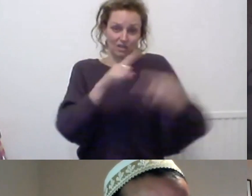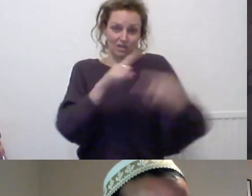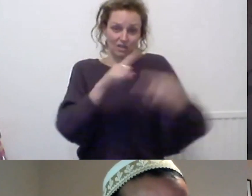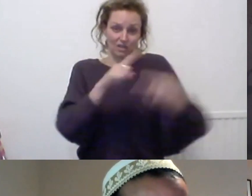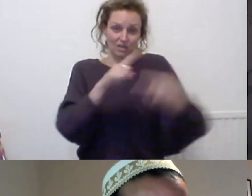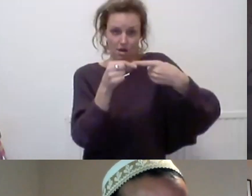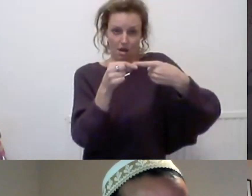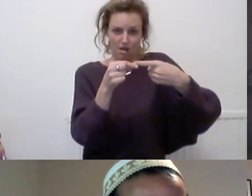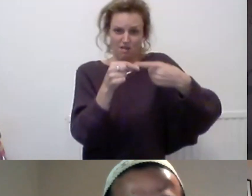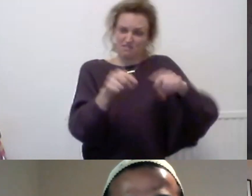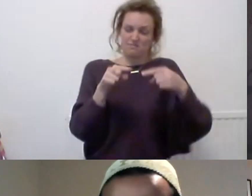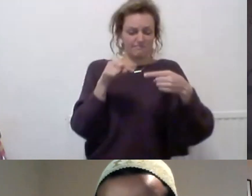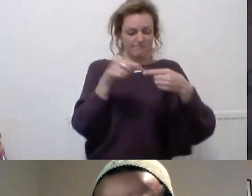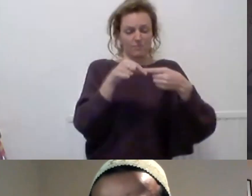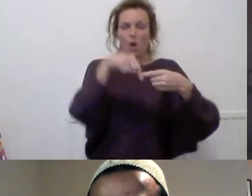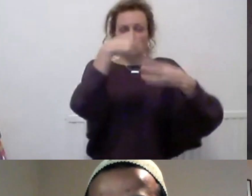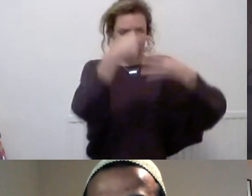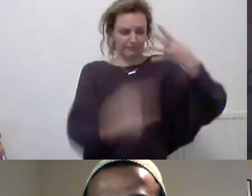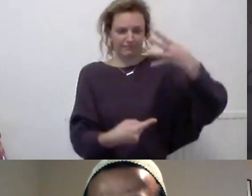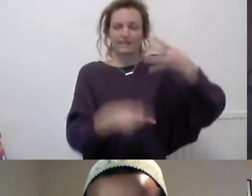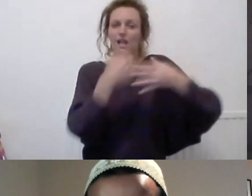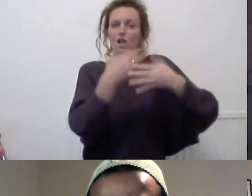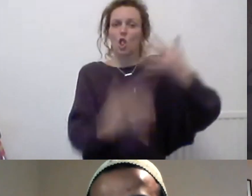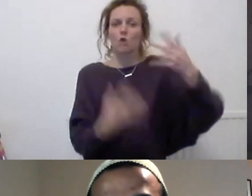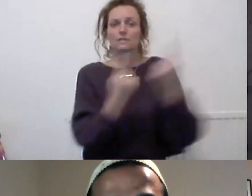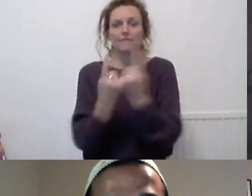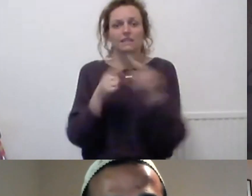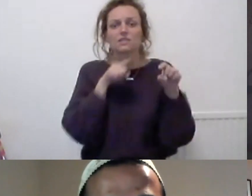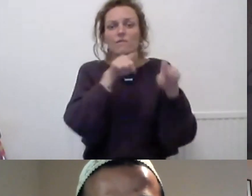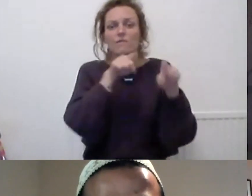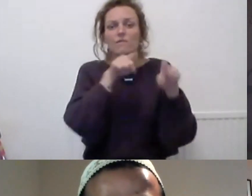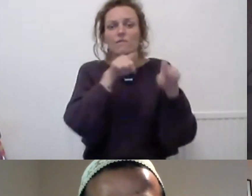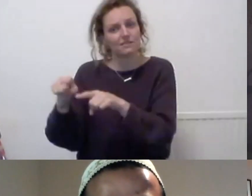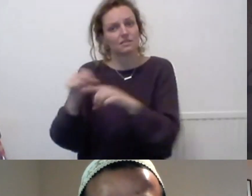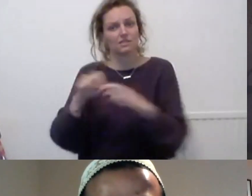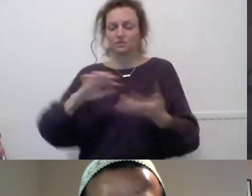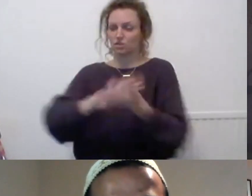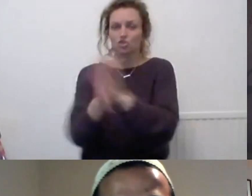to spread from hope from one person to the next person. And unfortunately, if we don't, you know,